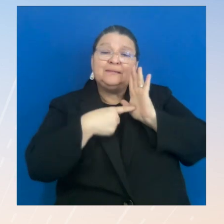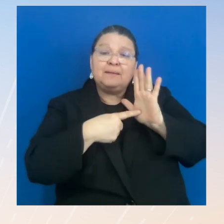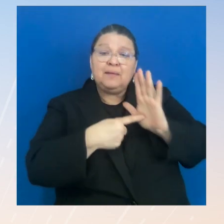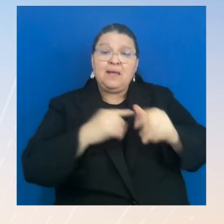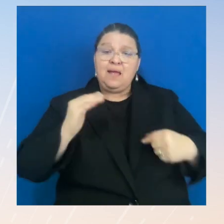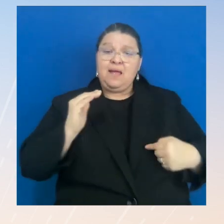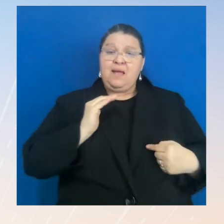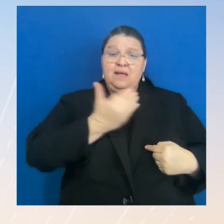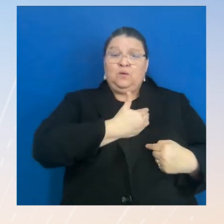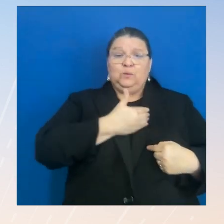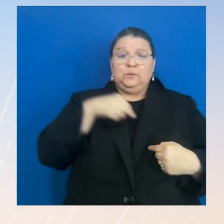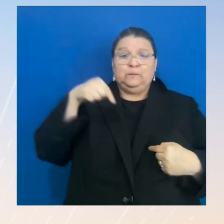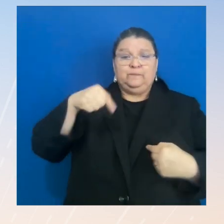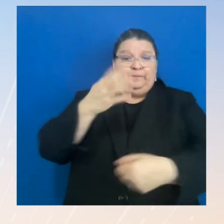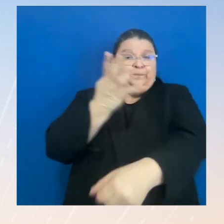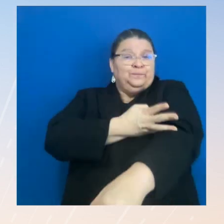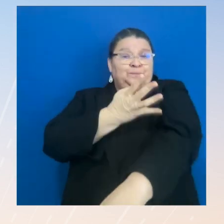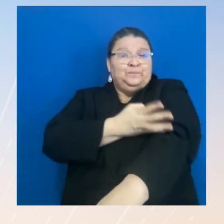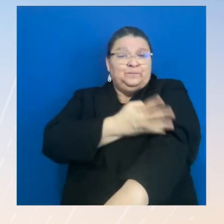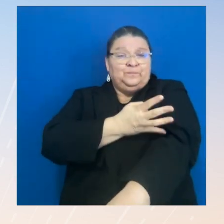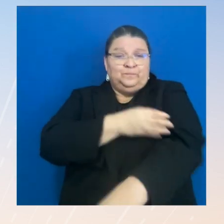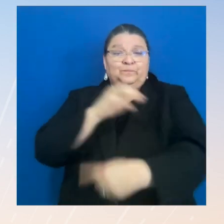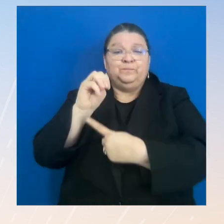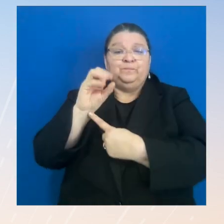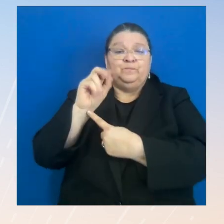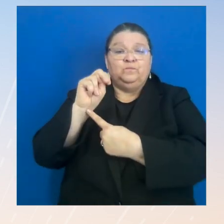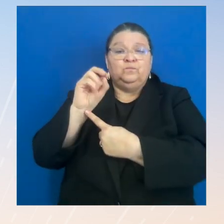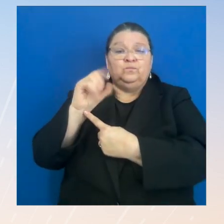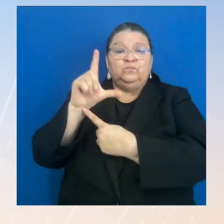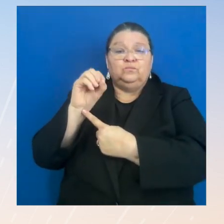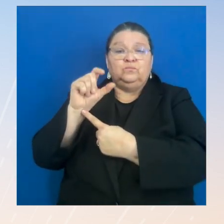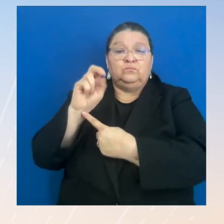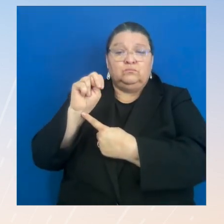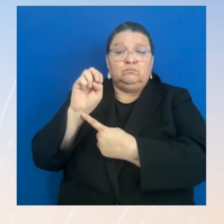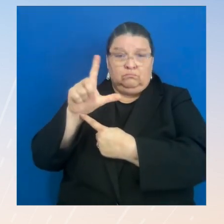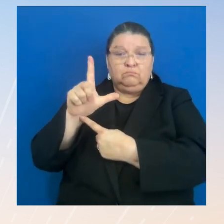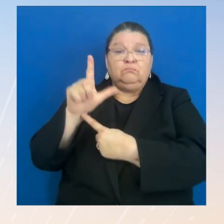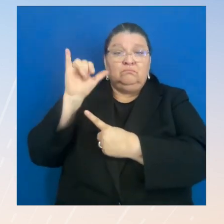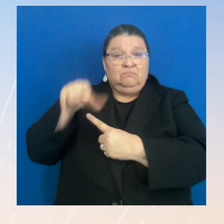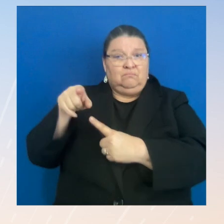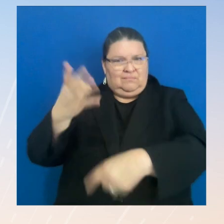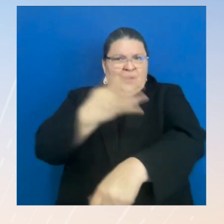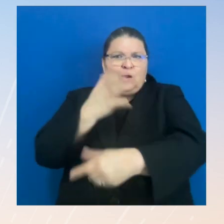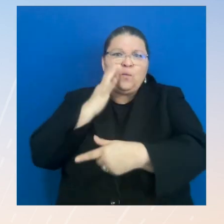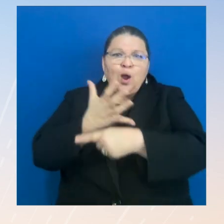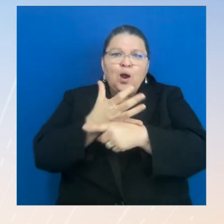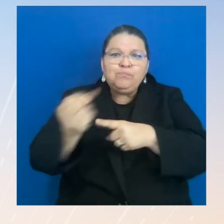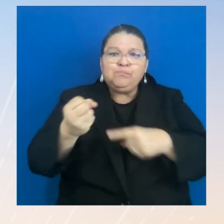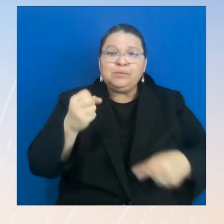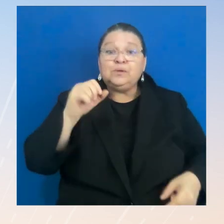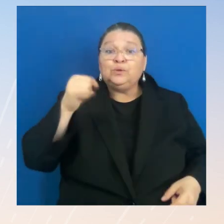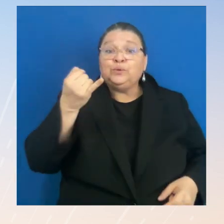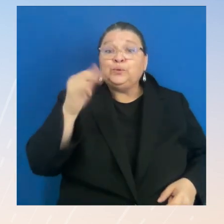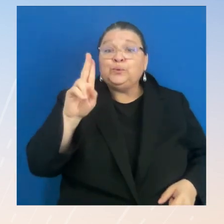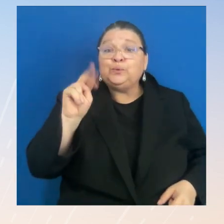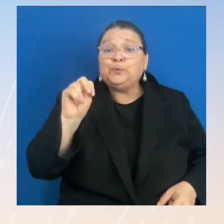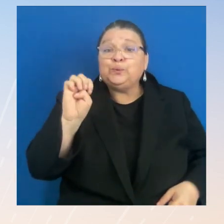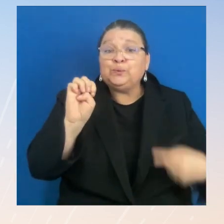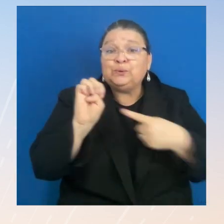We'll be unable to maintain our testing capacity beyond June. We can't purchase additional courses of Evusheld,